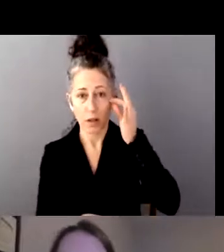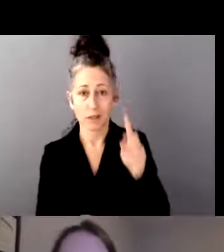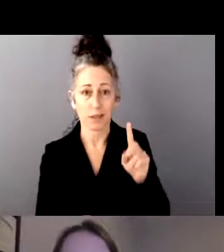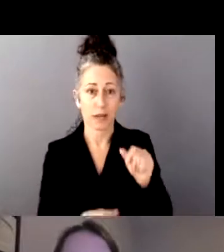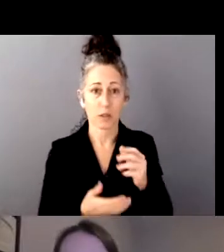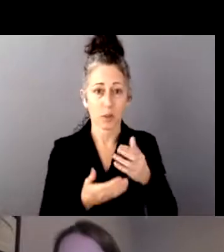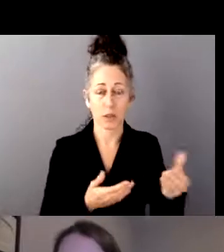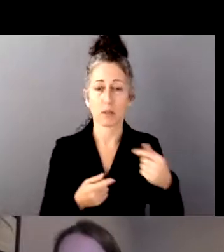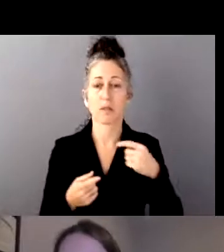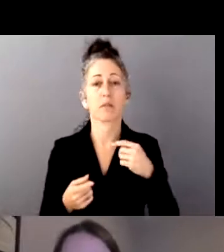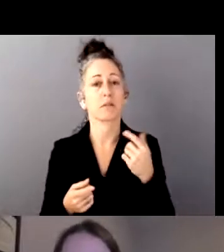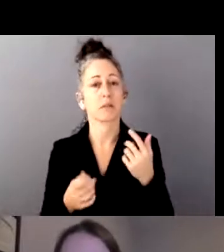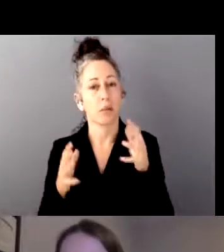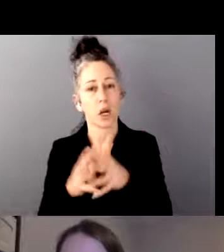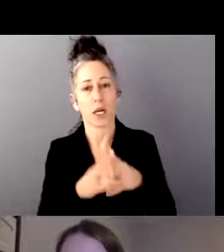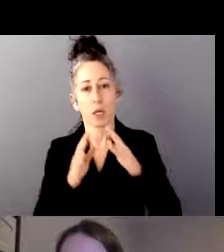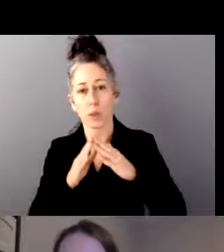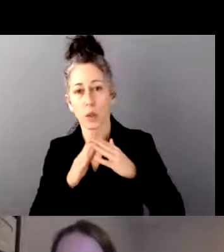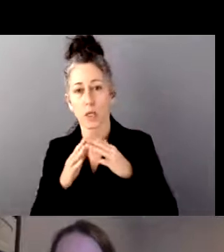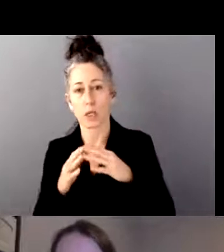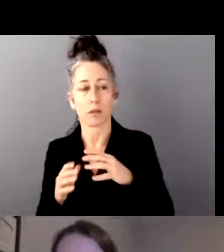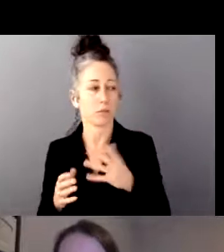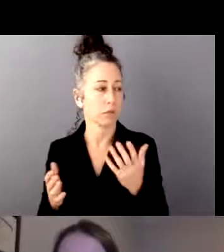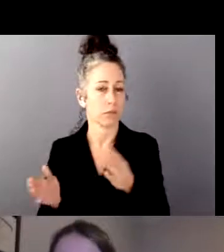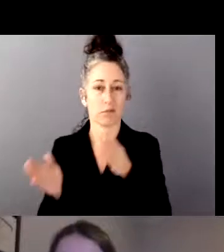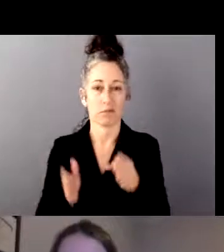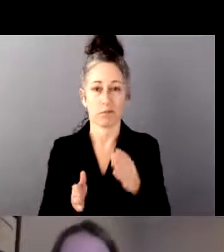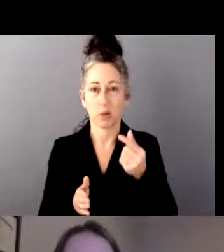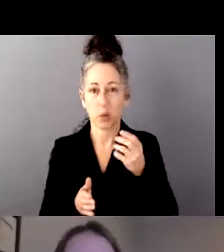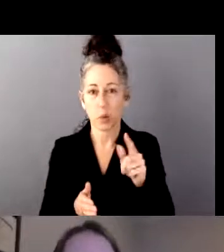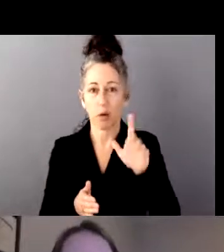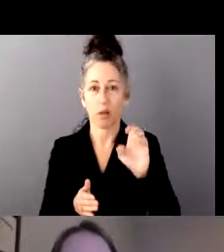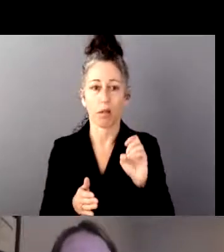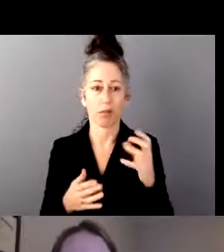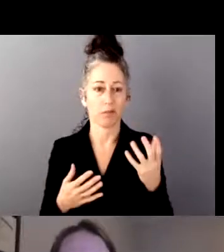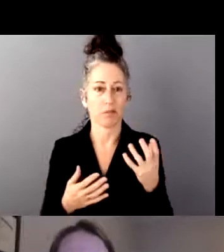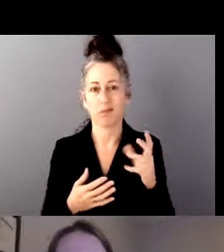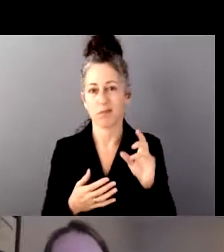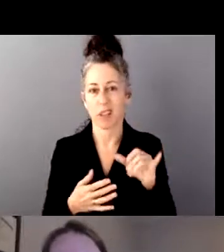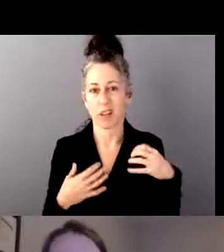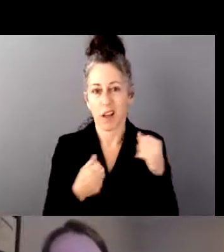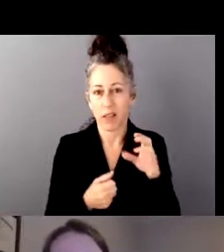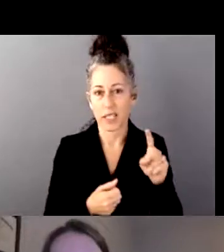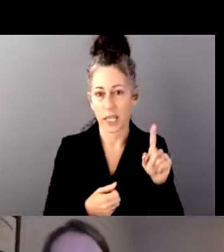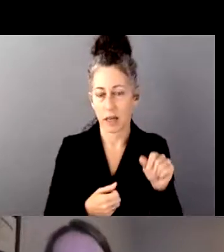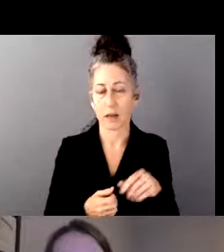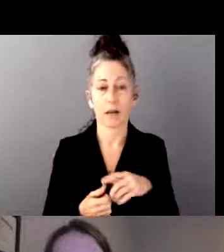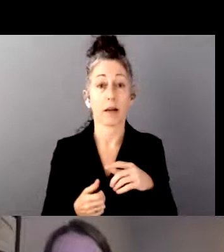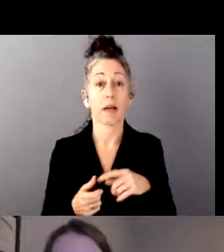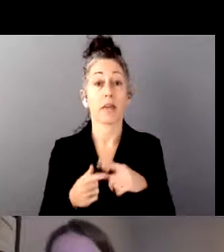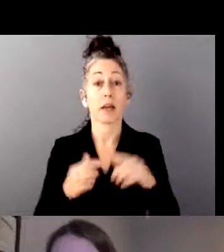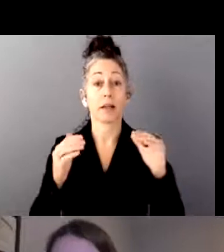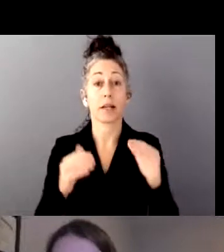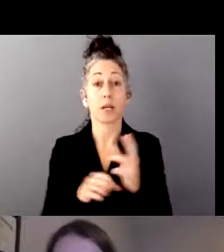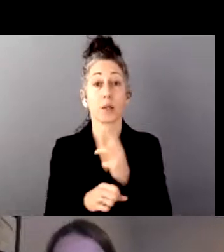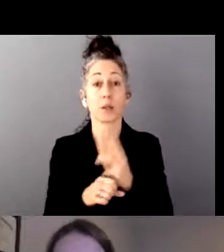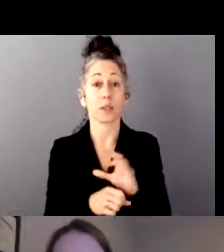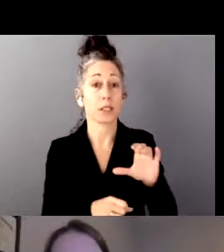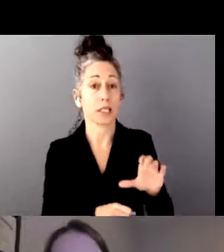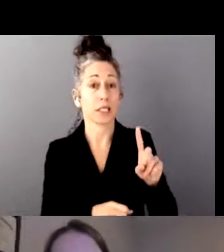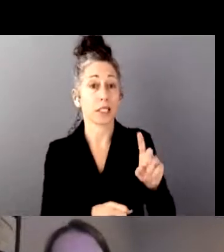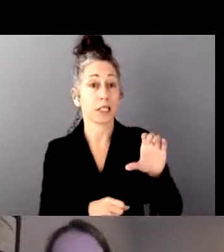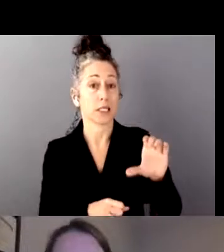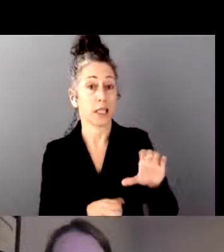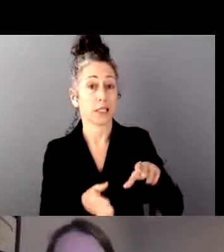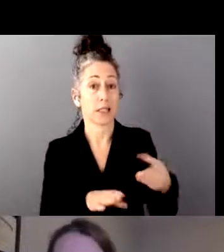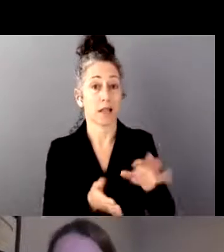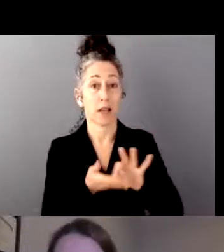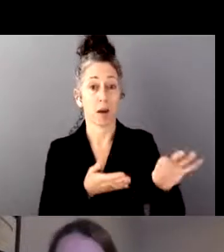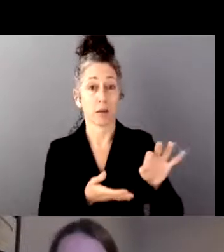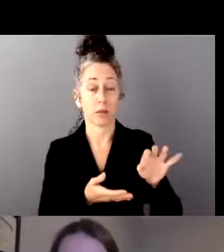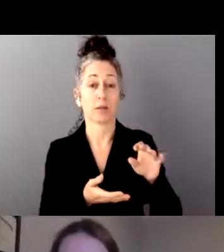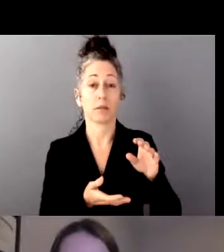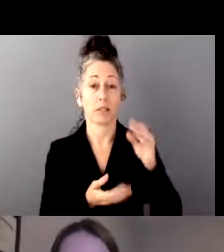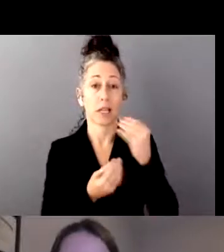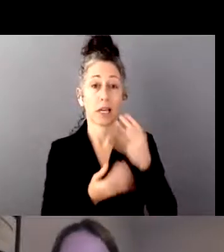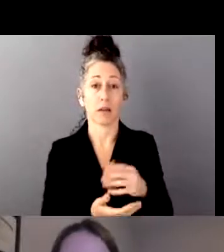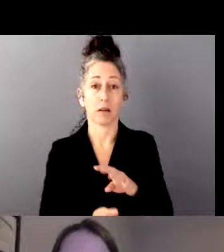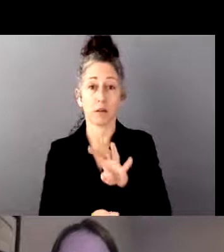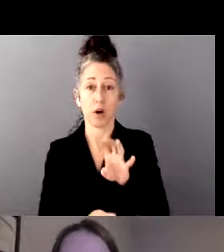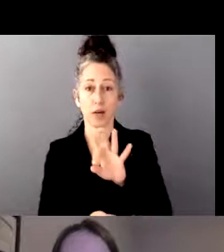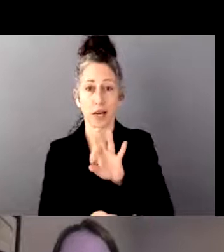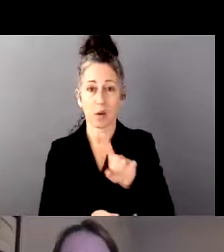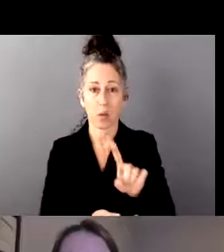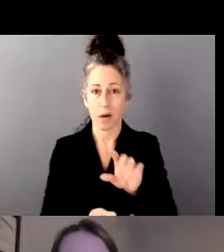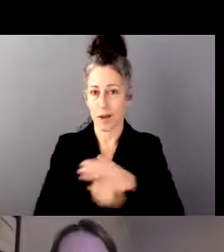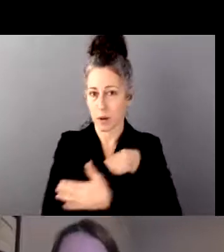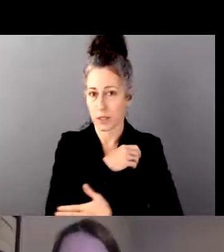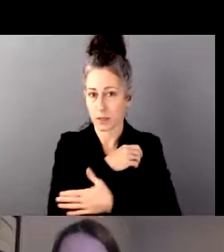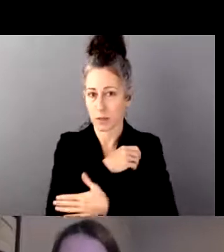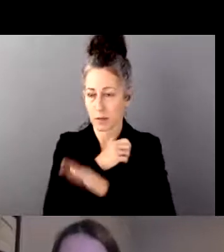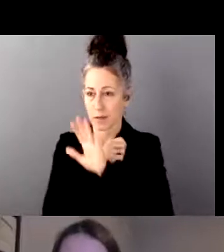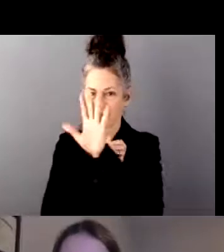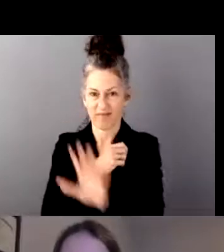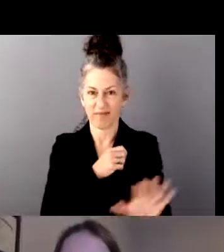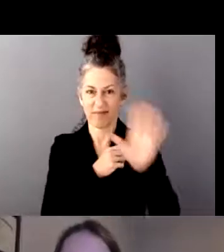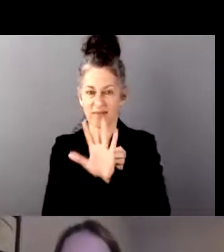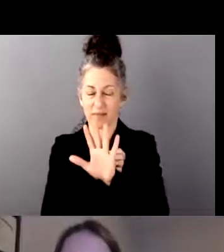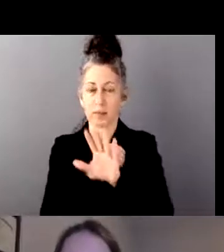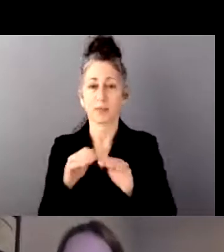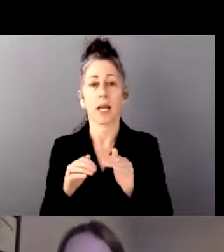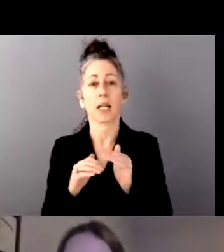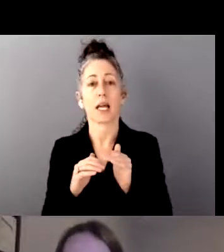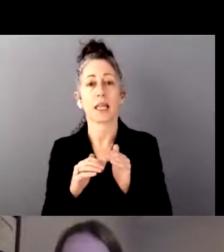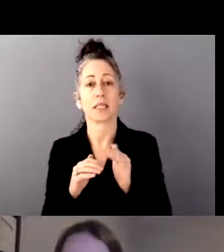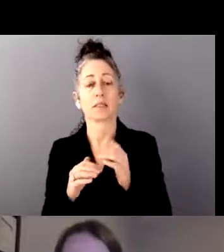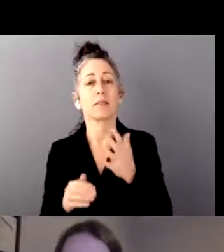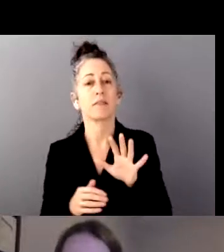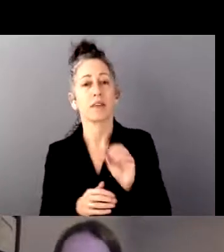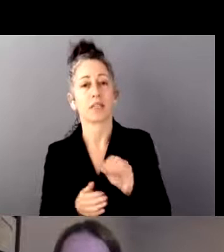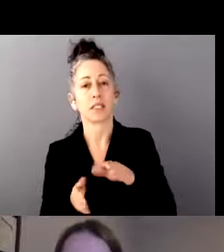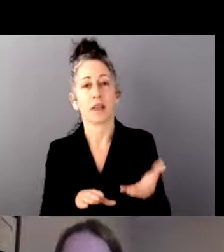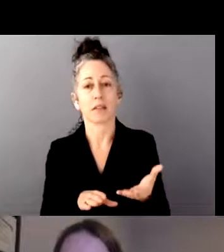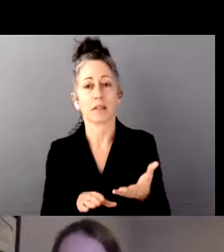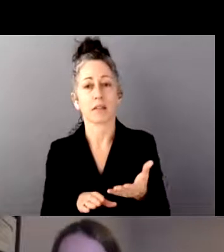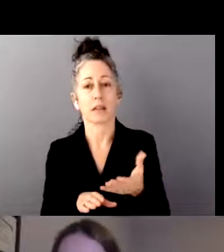like the American Community survey, but also things like Google, cell phone data, that sort of thing. Then I was using CDC provisional death count data. I had 491 counties with data that had at least 50 deaths and at least 1% of these deaths in Black individuals.